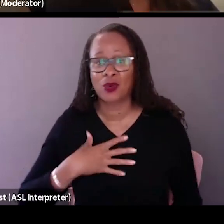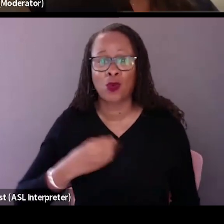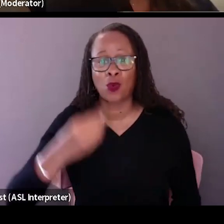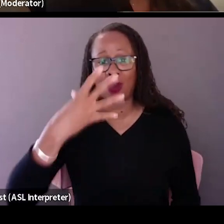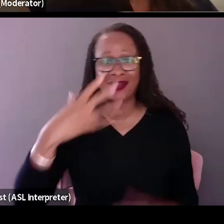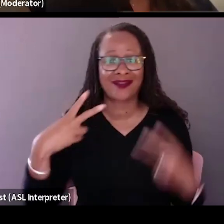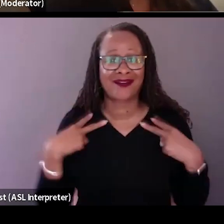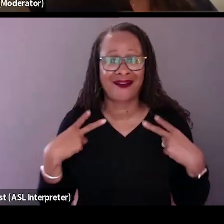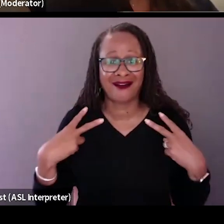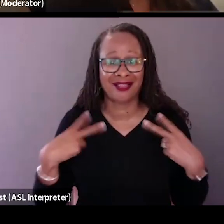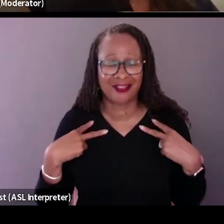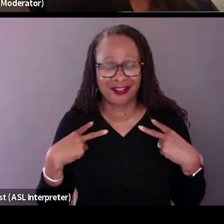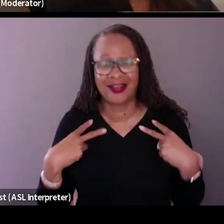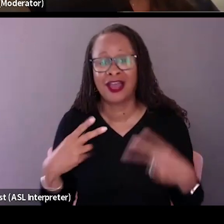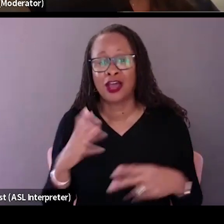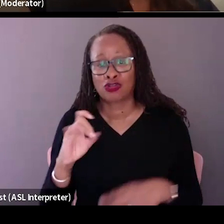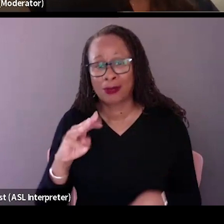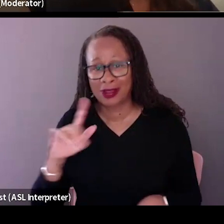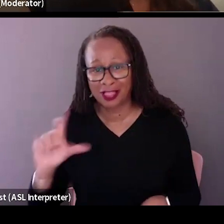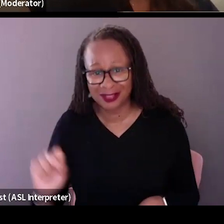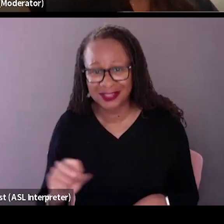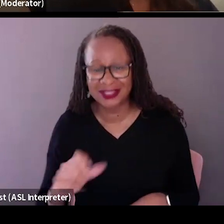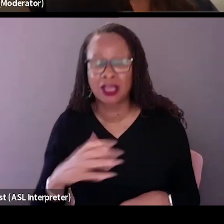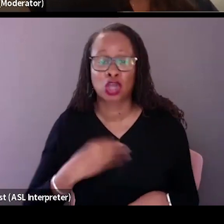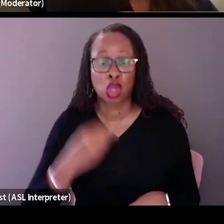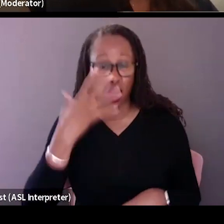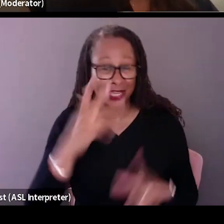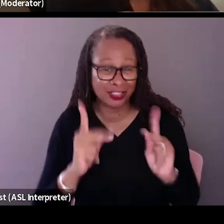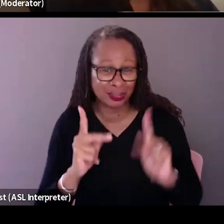So I think that it was interesting to kind of see